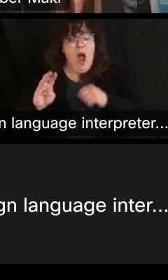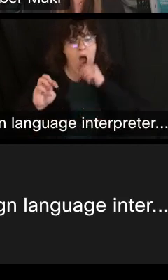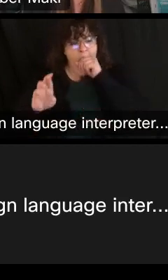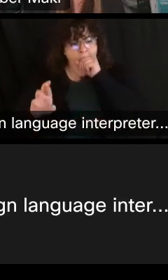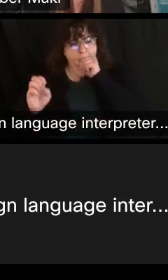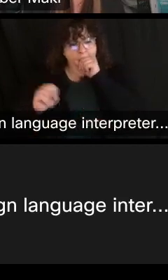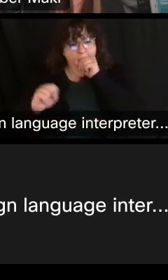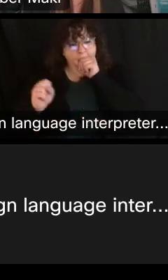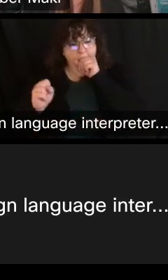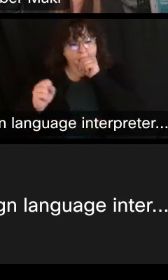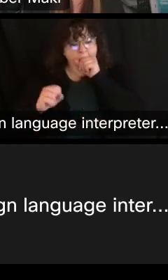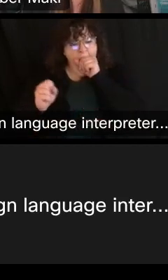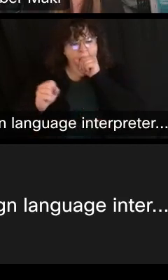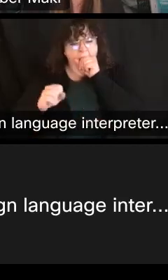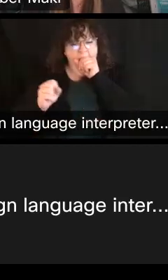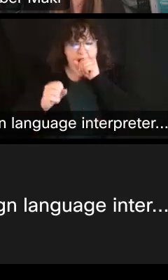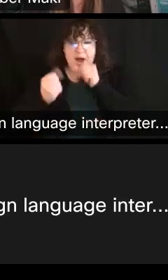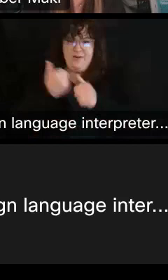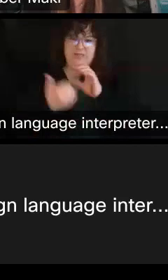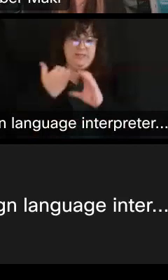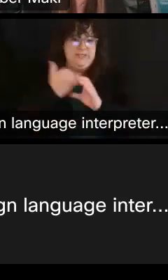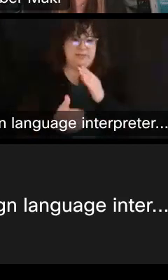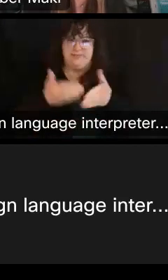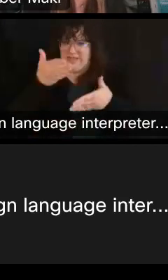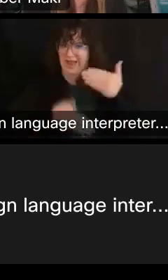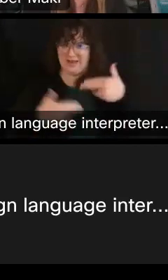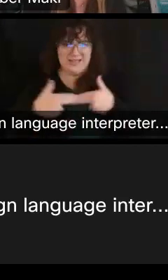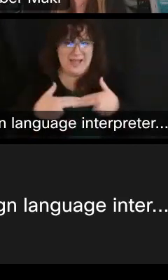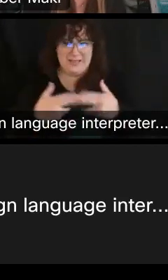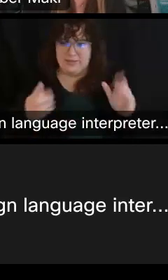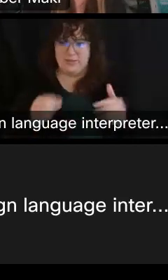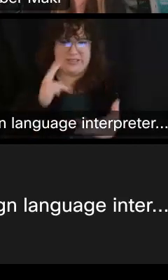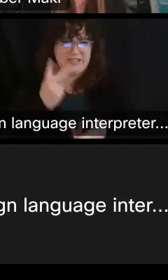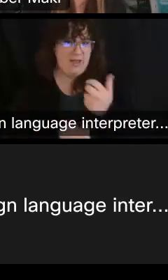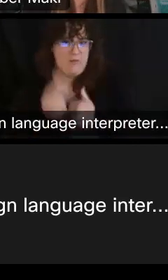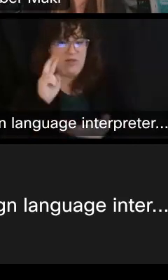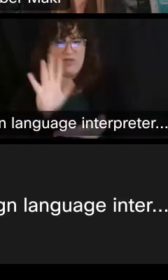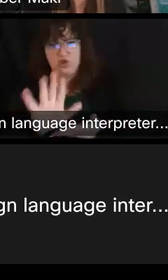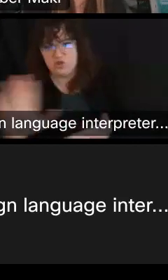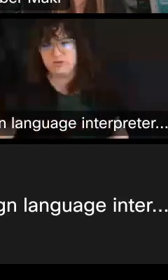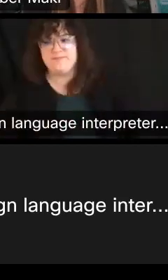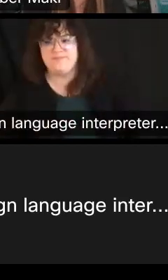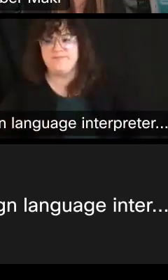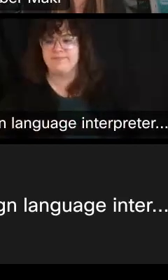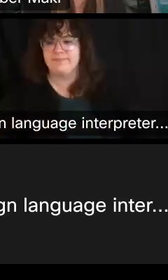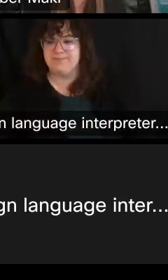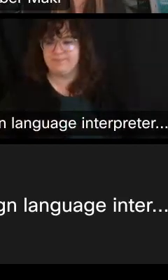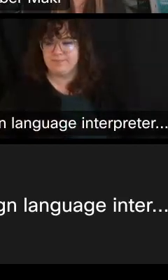everybody's email at the end of this slide deck. Okay, any other questions, Corrie?